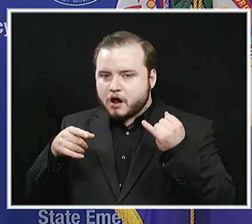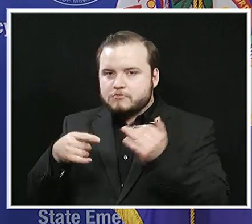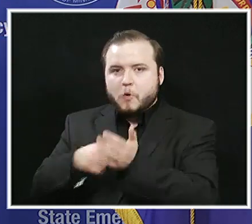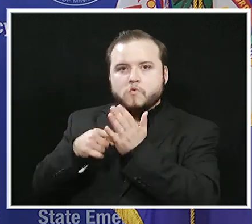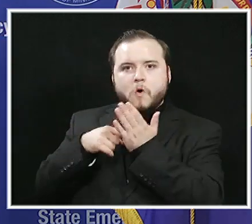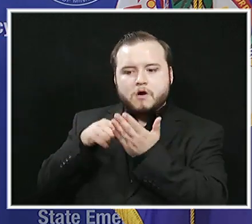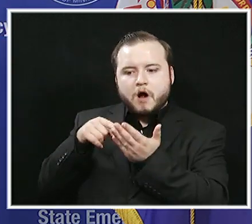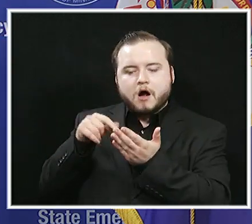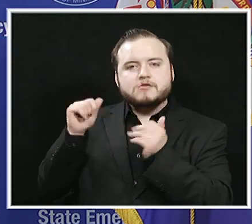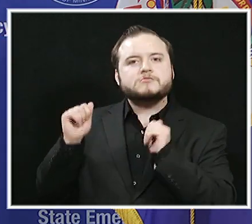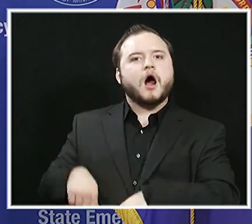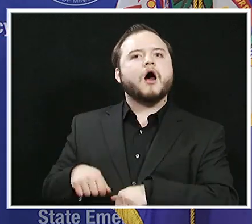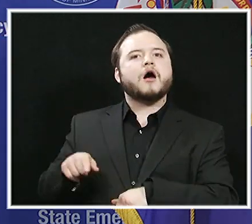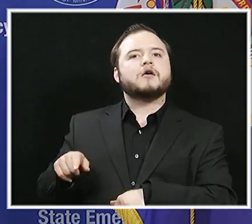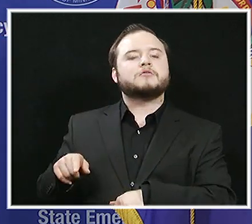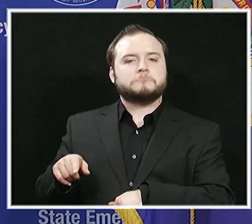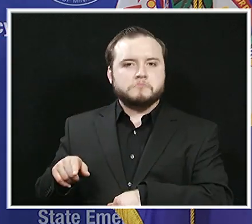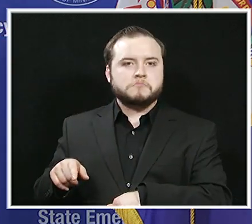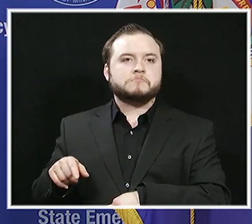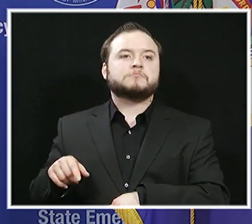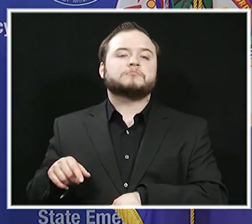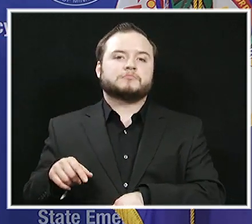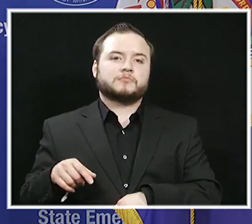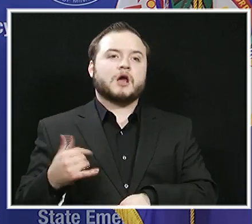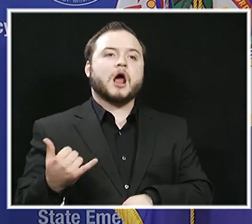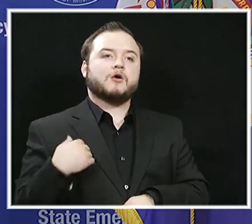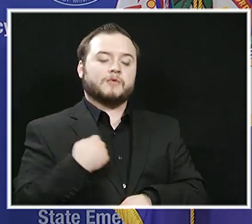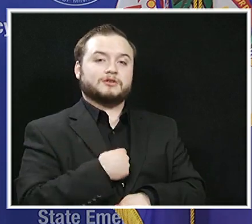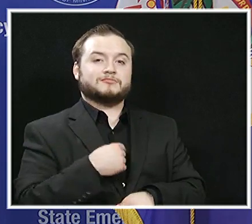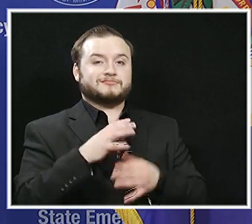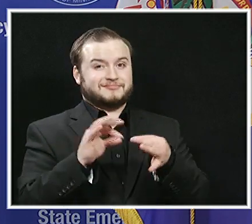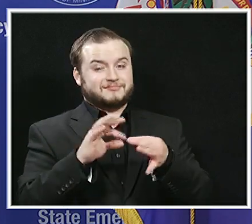people are thinking incredibly creative and I think that's how we get to a yes on that, but at this point